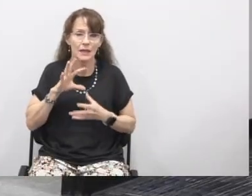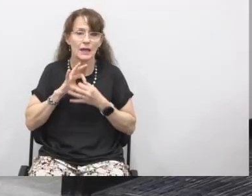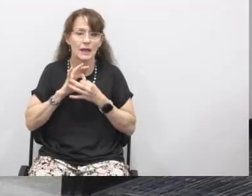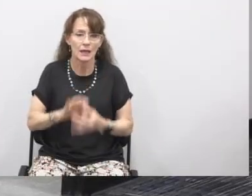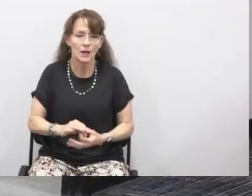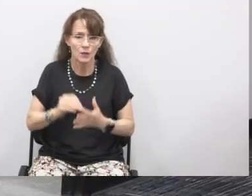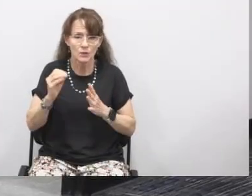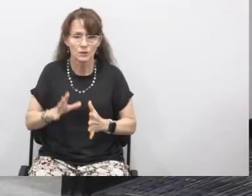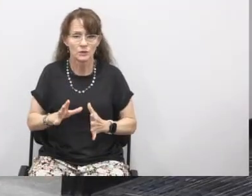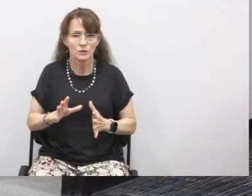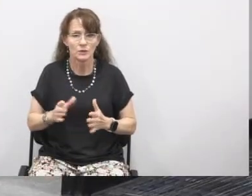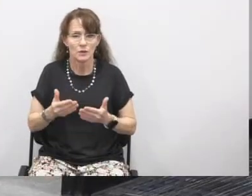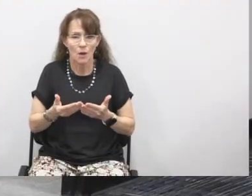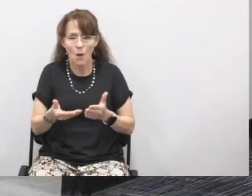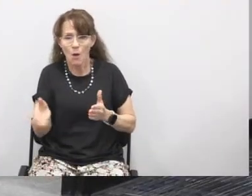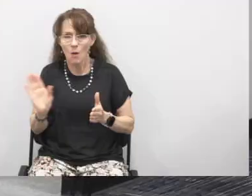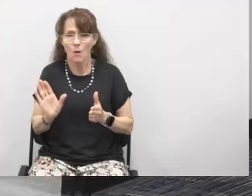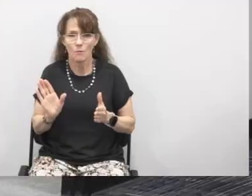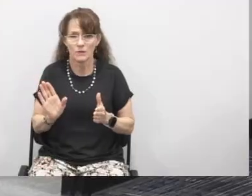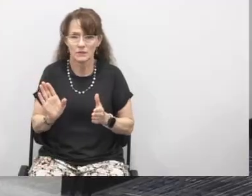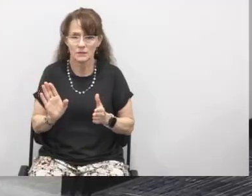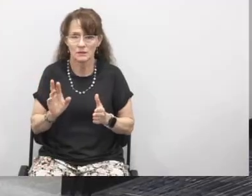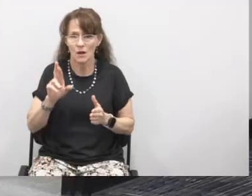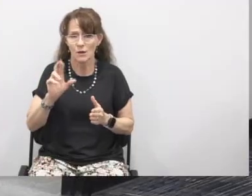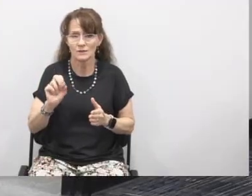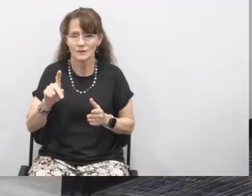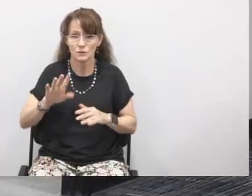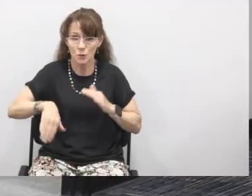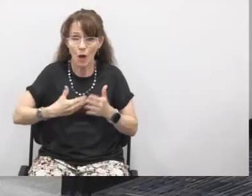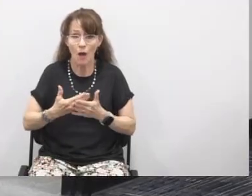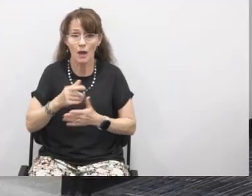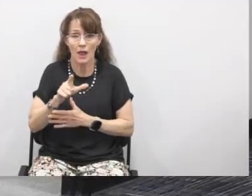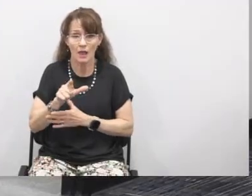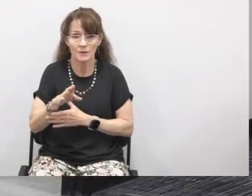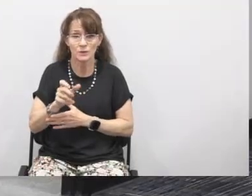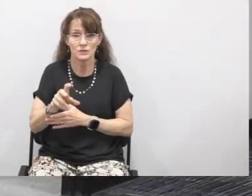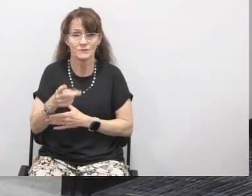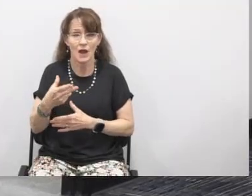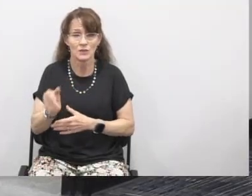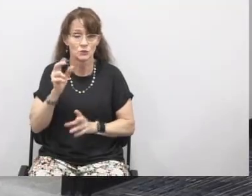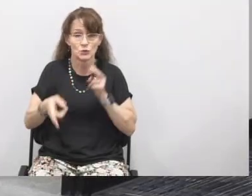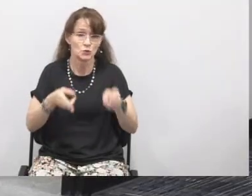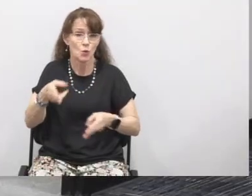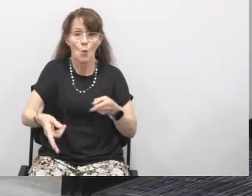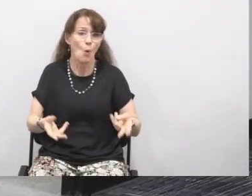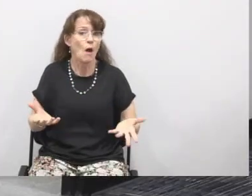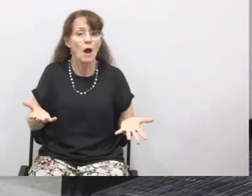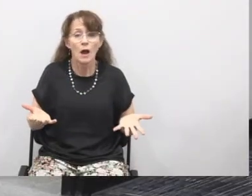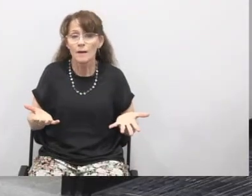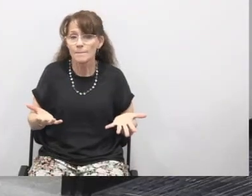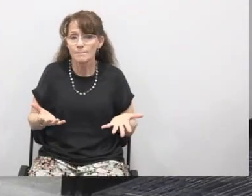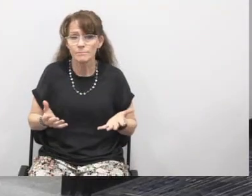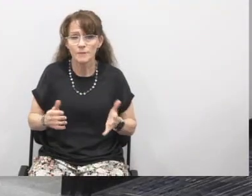opening the doors to RSVP, to all of LBUSD, for our high schoolers to join, you know, it's gonna be a wonderful experience